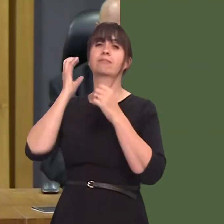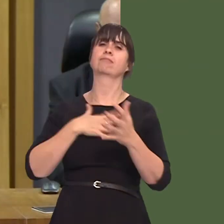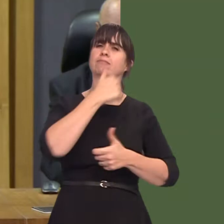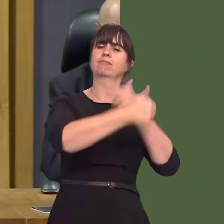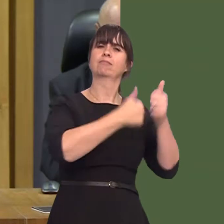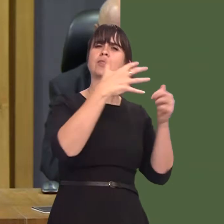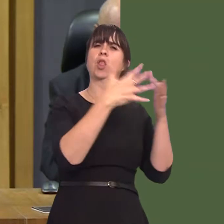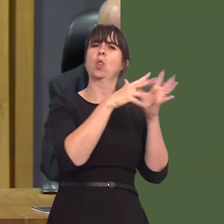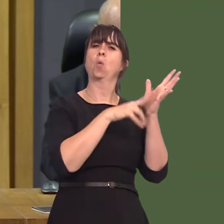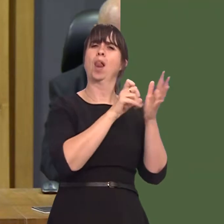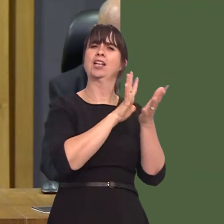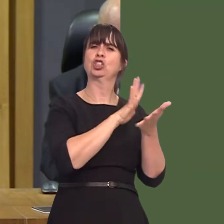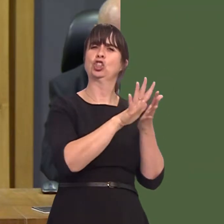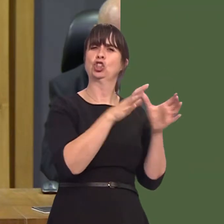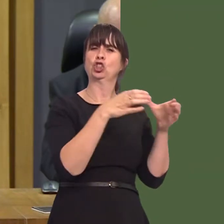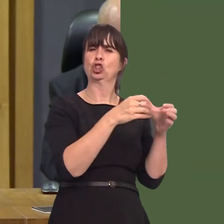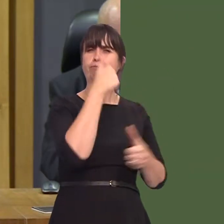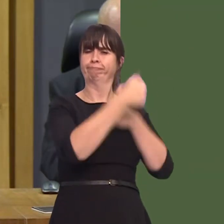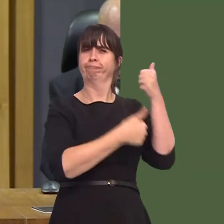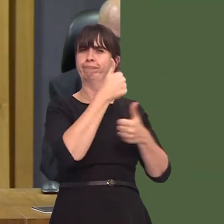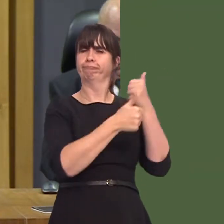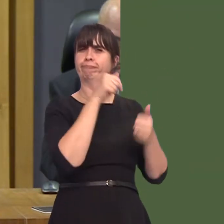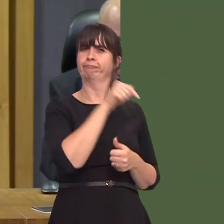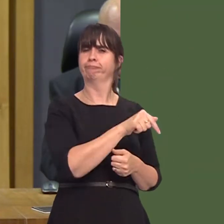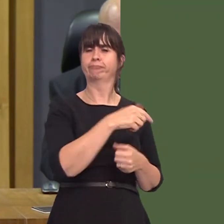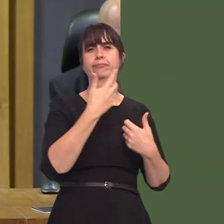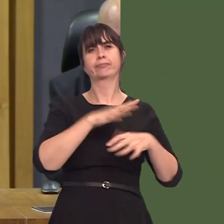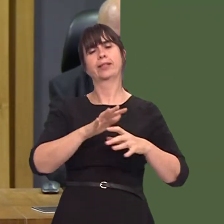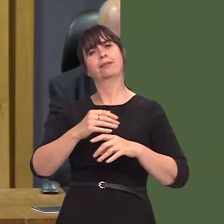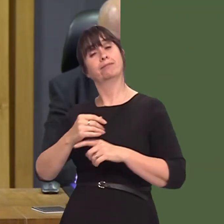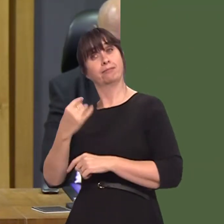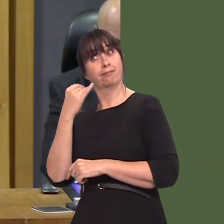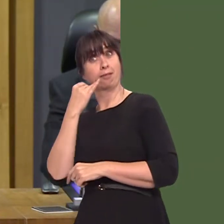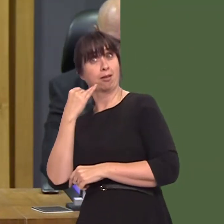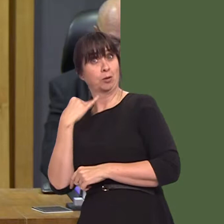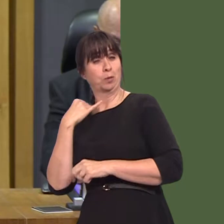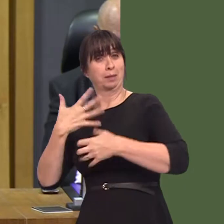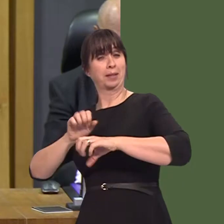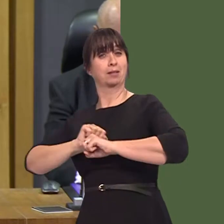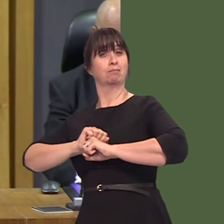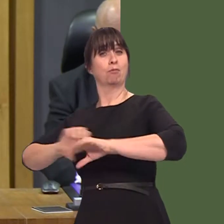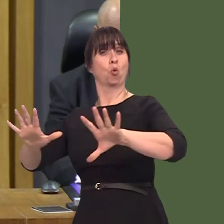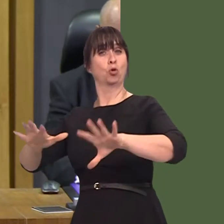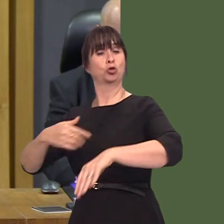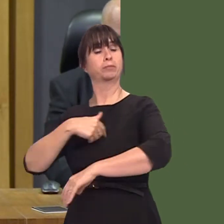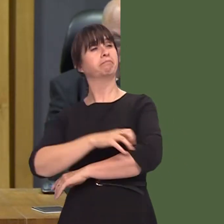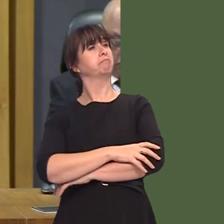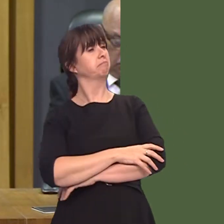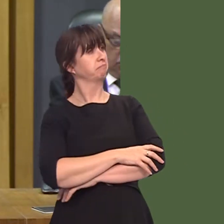Wallich. In a recent report launched in the Assembly last week, Iíve found that there has been